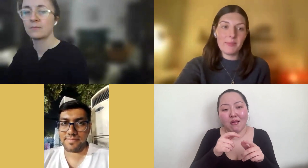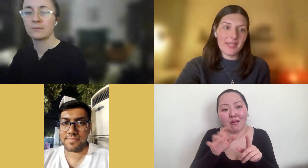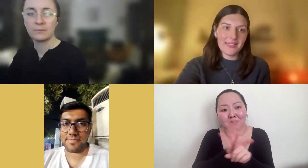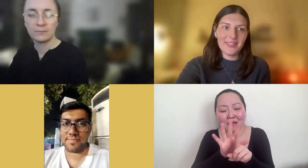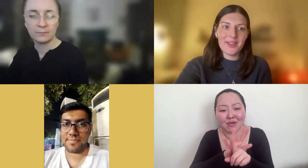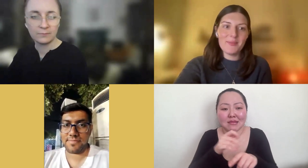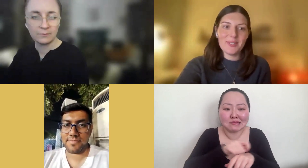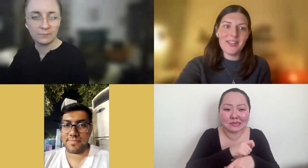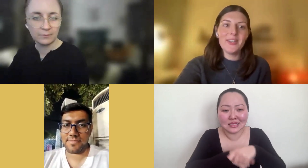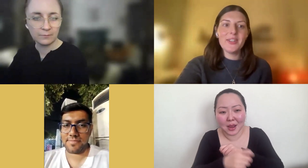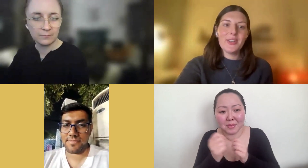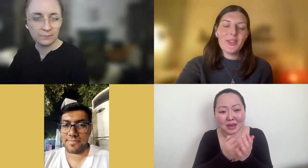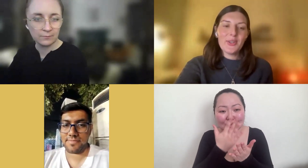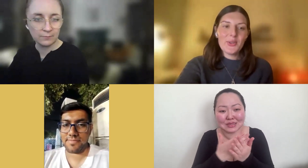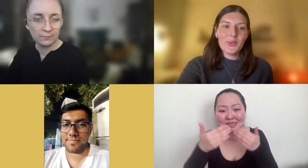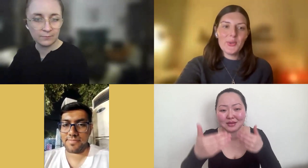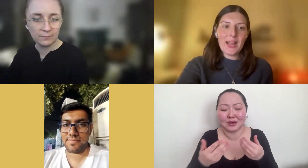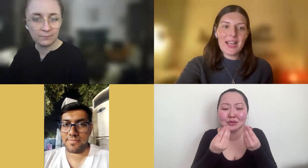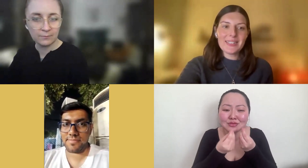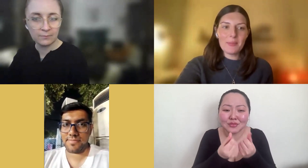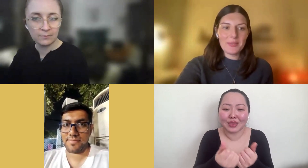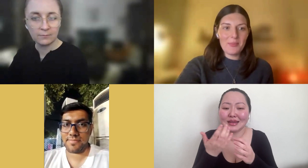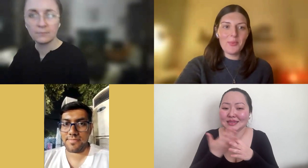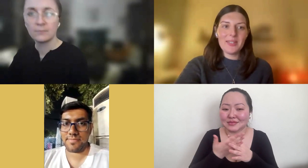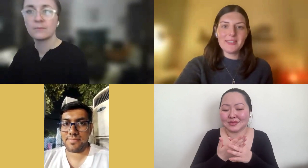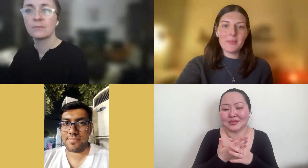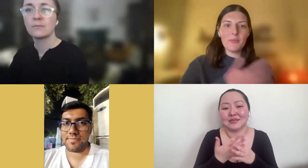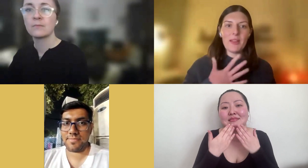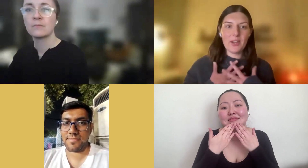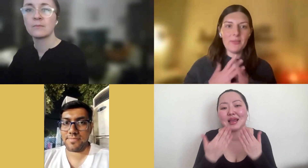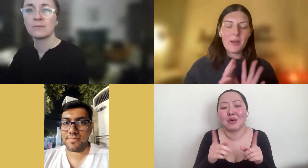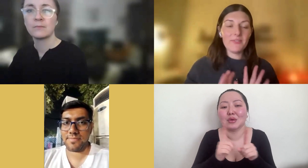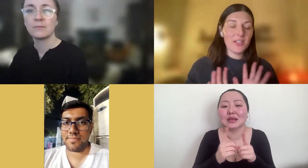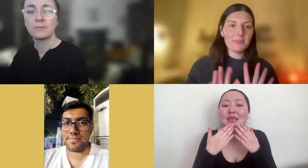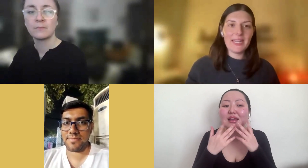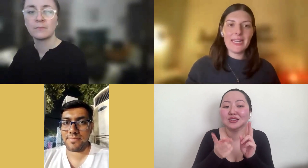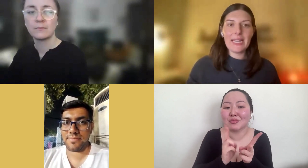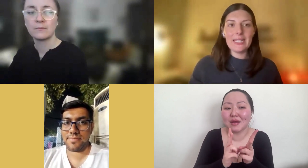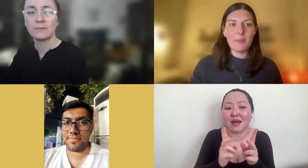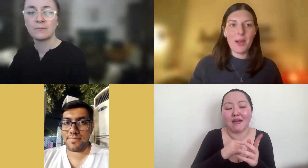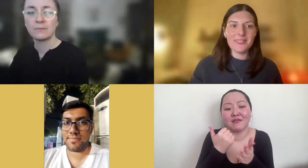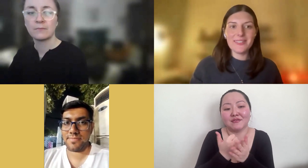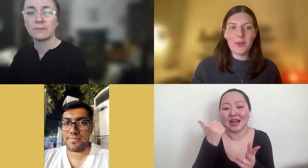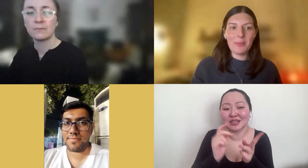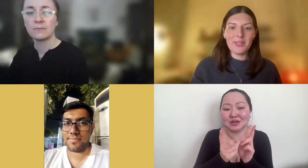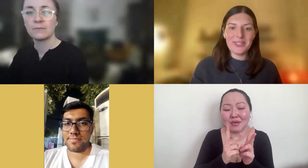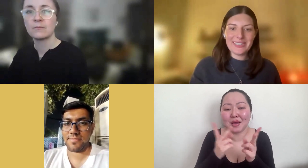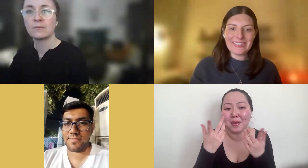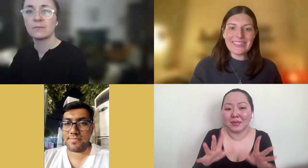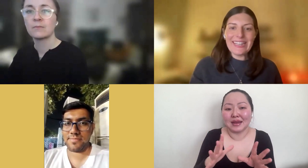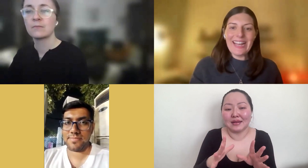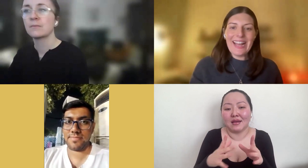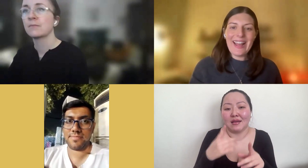brilliant interpreter who has kept up with some of my very fast speaking in parts. I apologise.